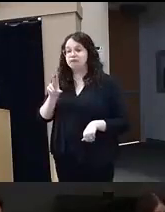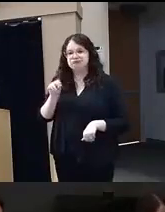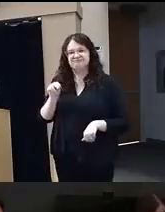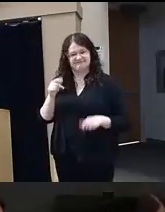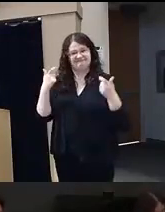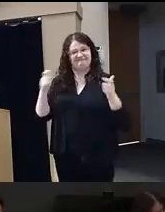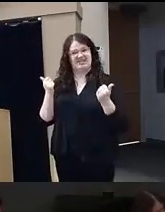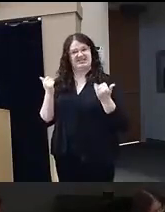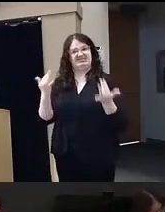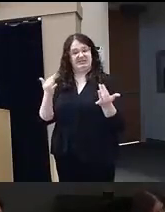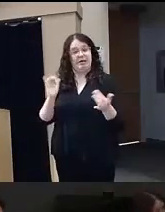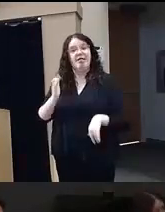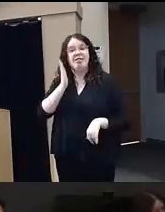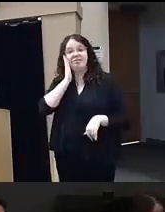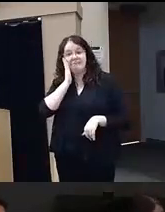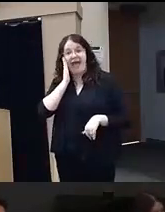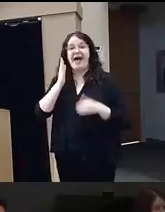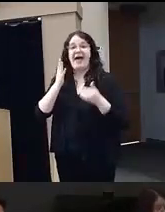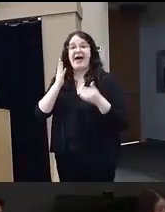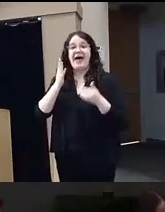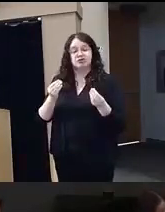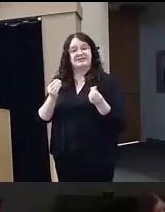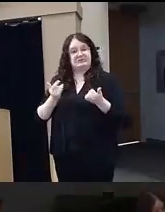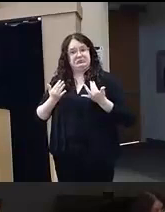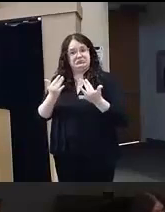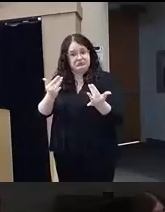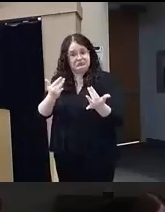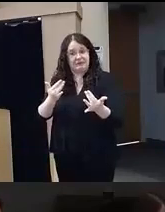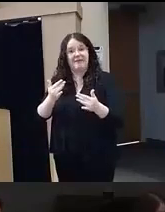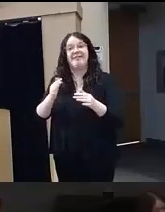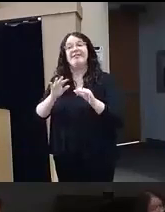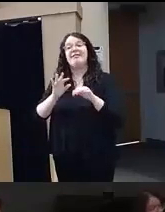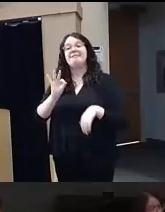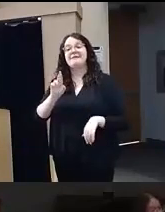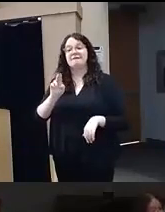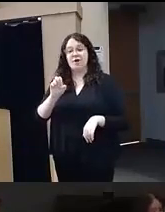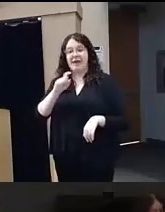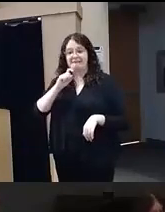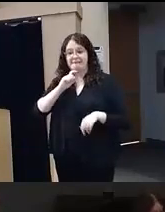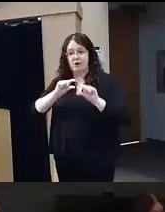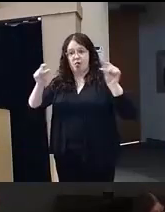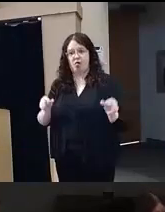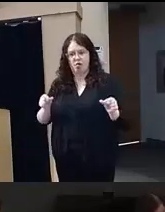it actually melted the frame it was enough of fire that it looks like it might have